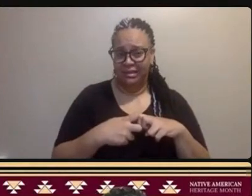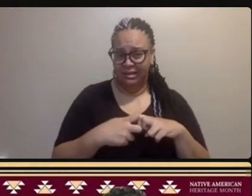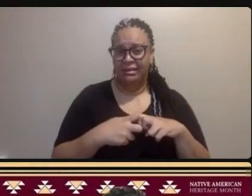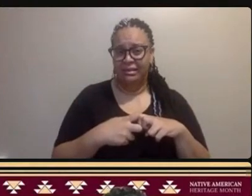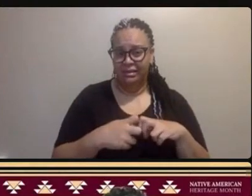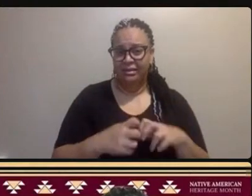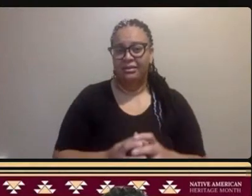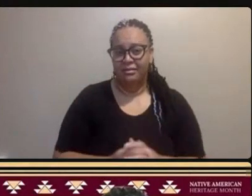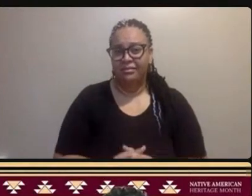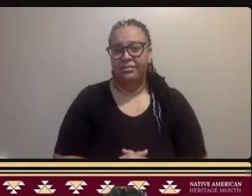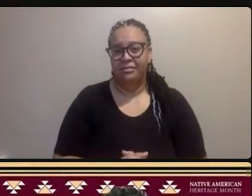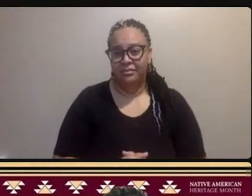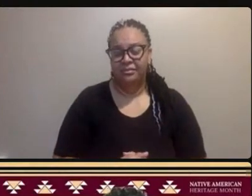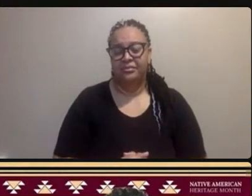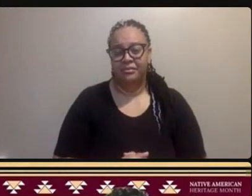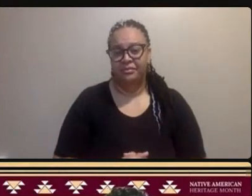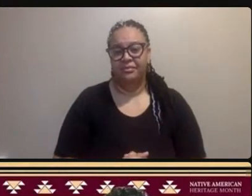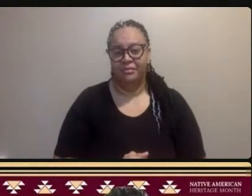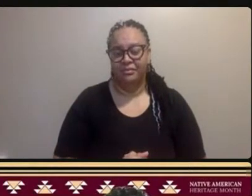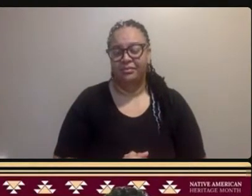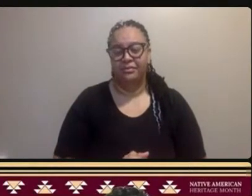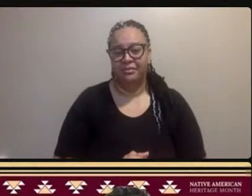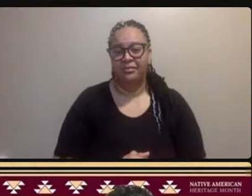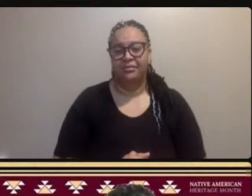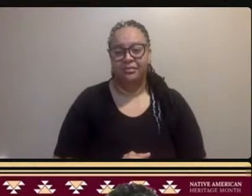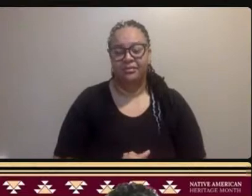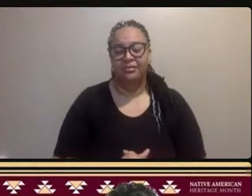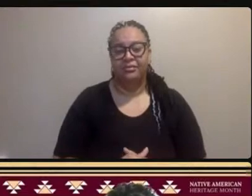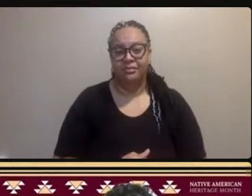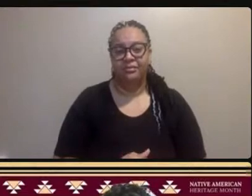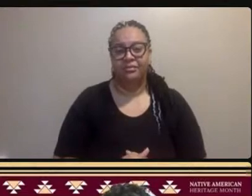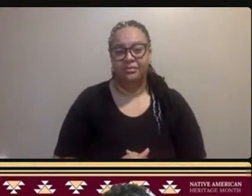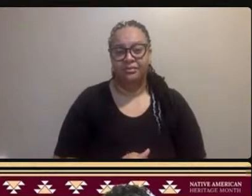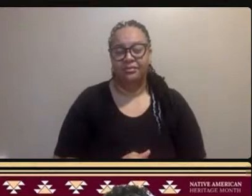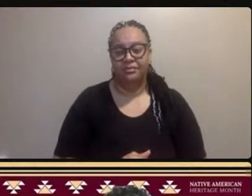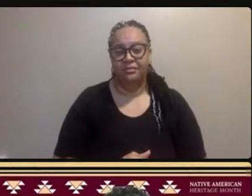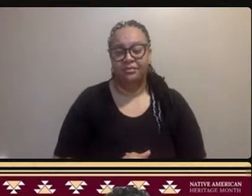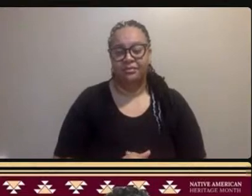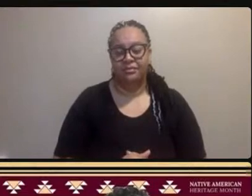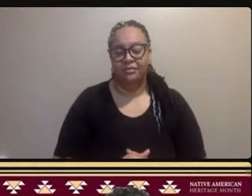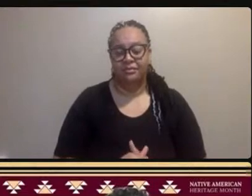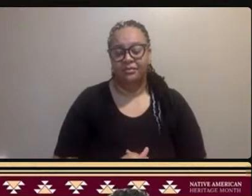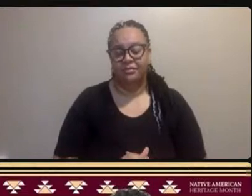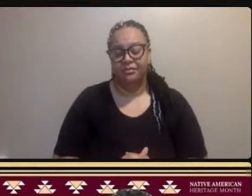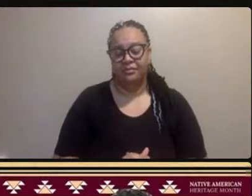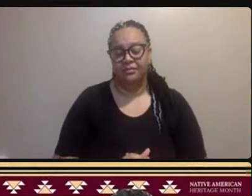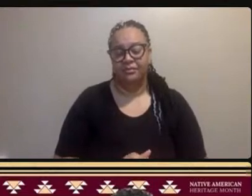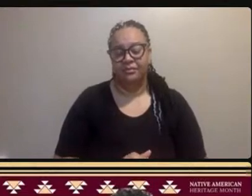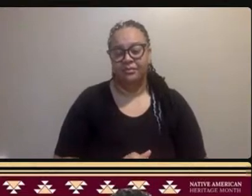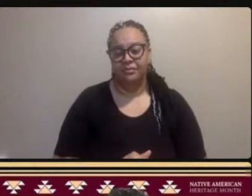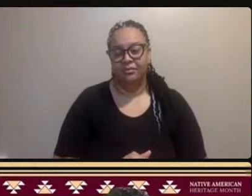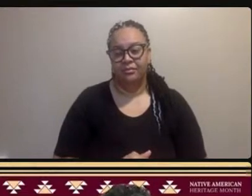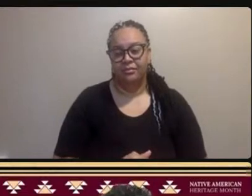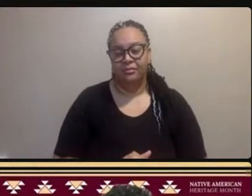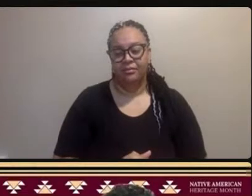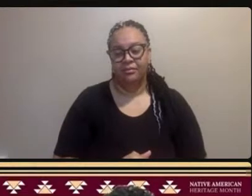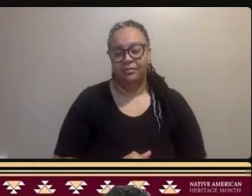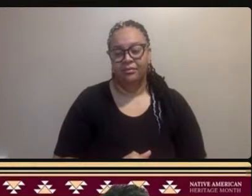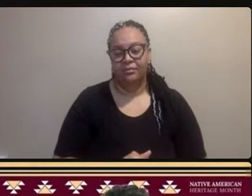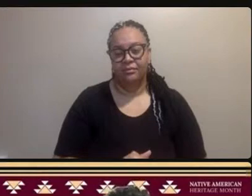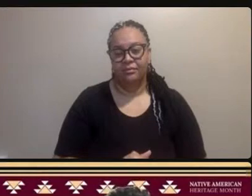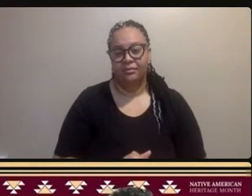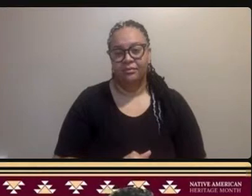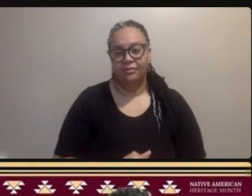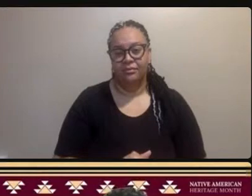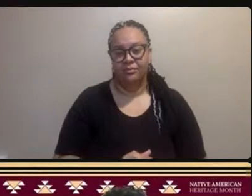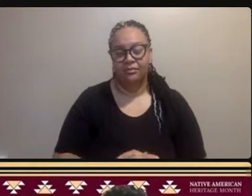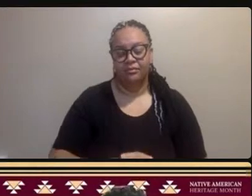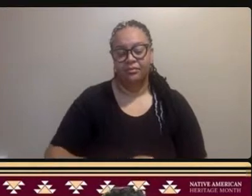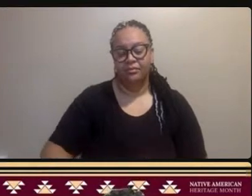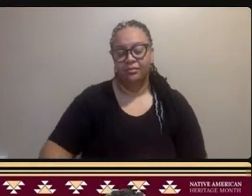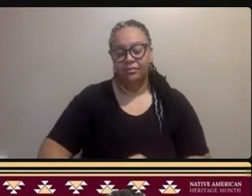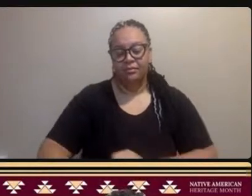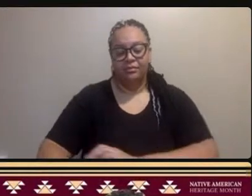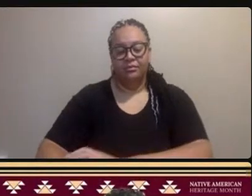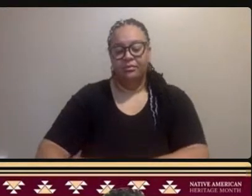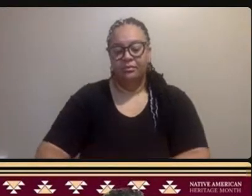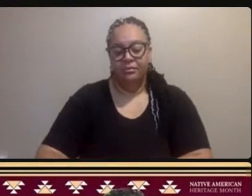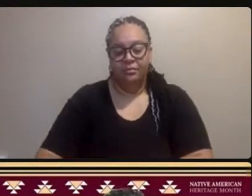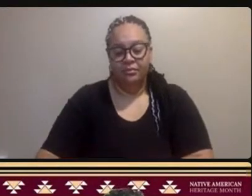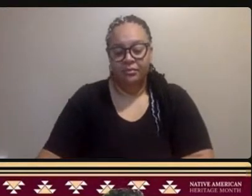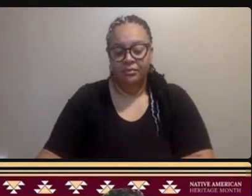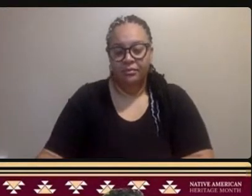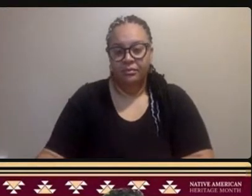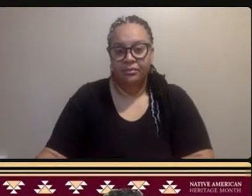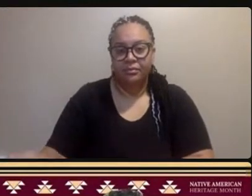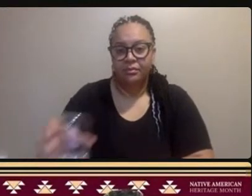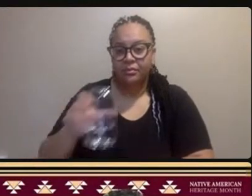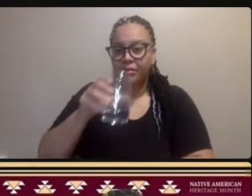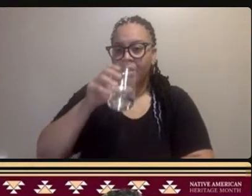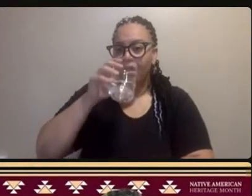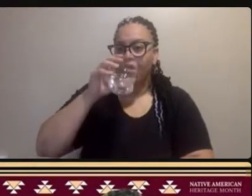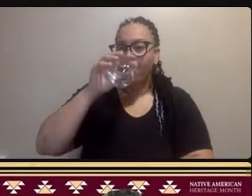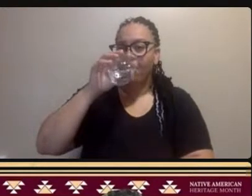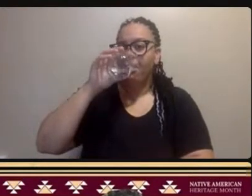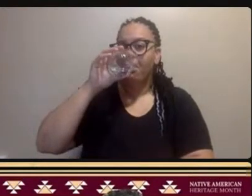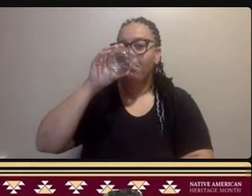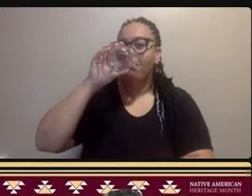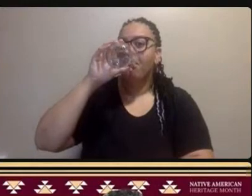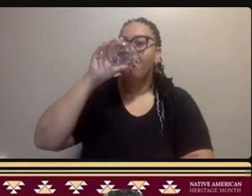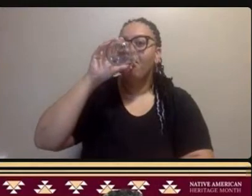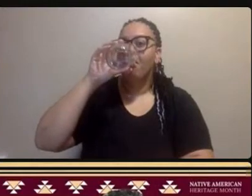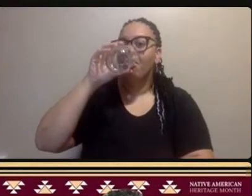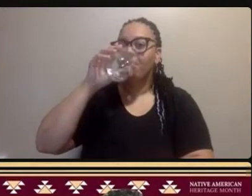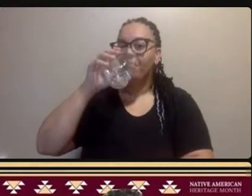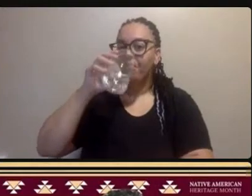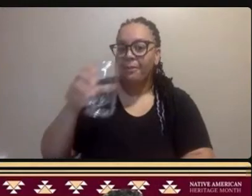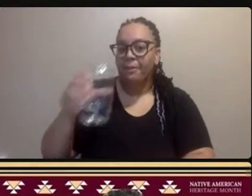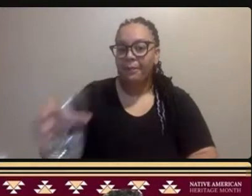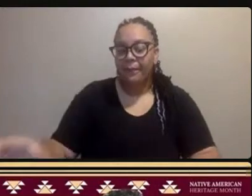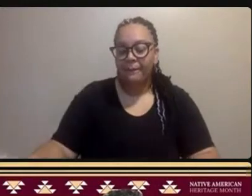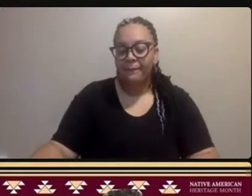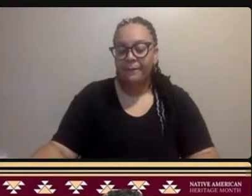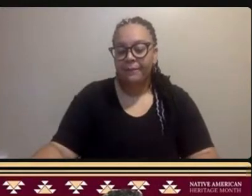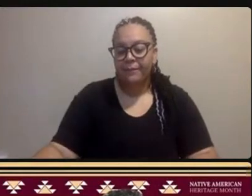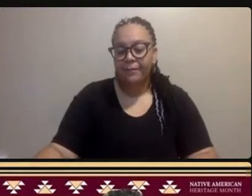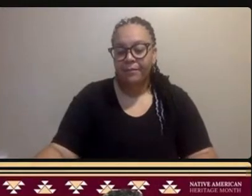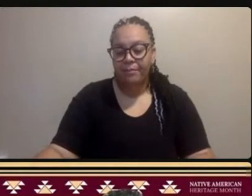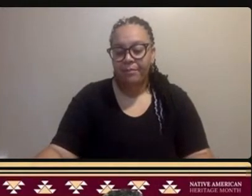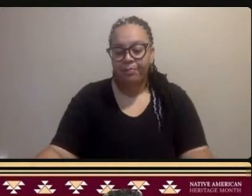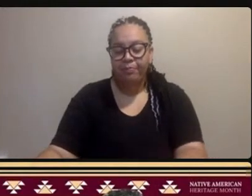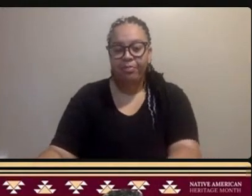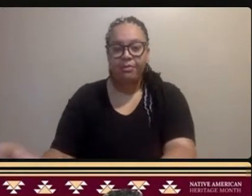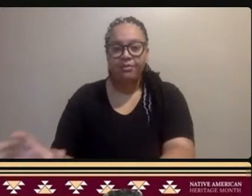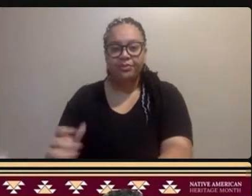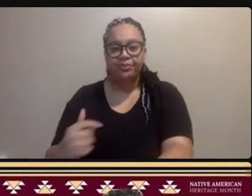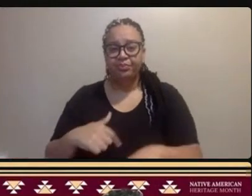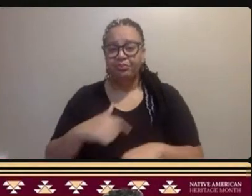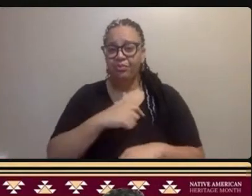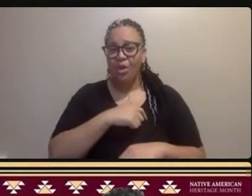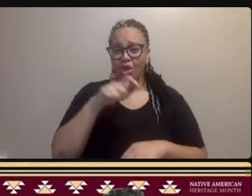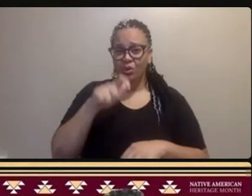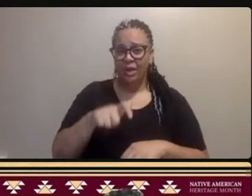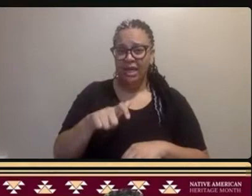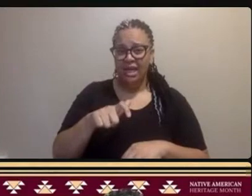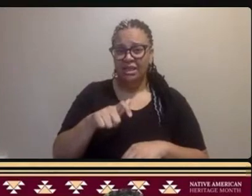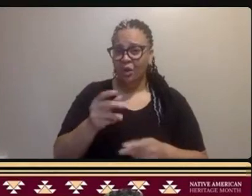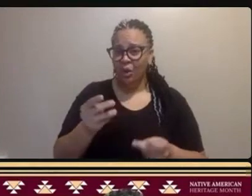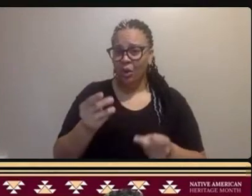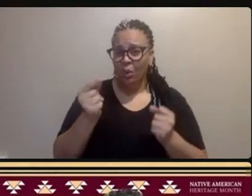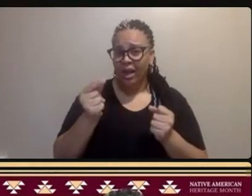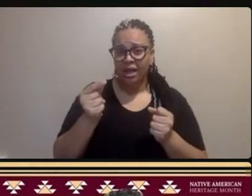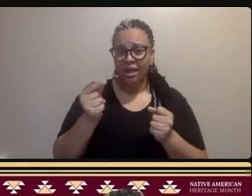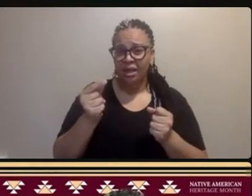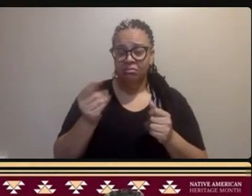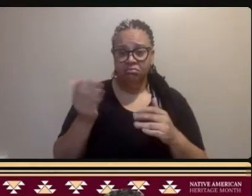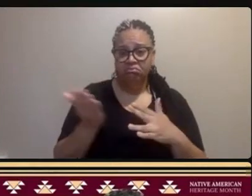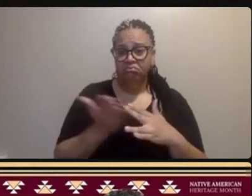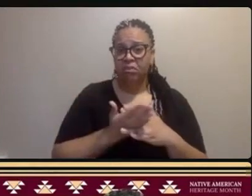TECHNICAL DIFFICULTIES IT SEEMS